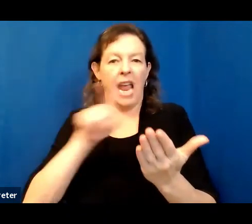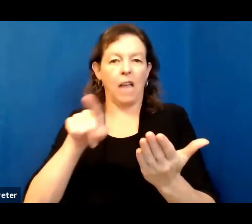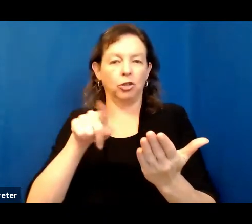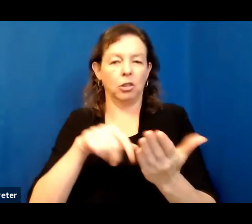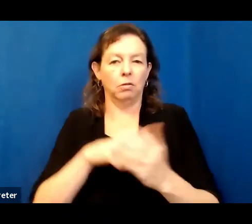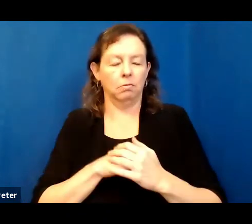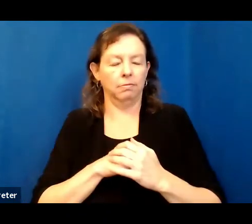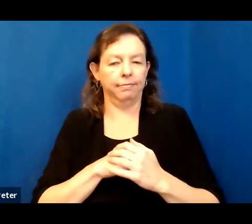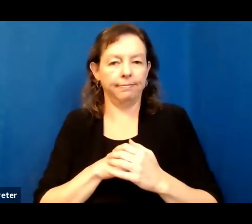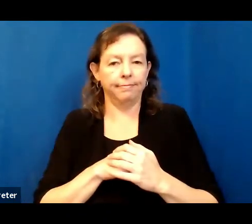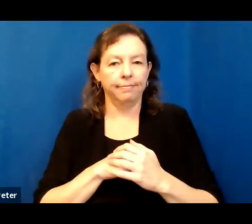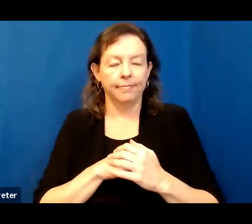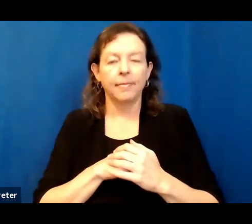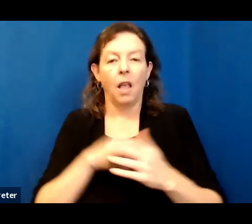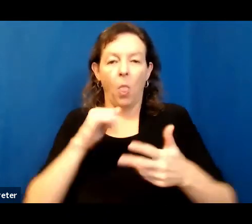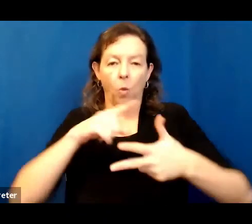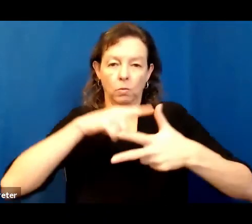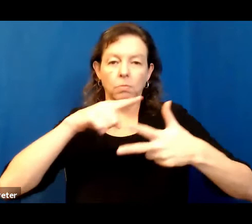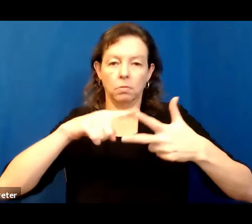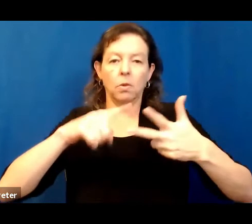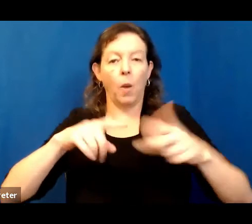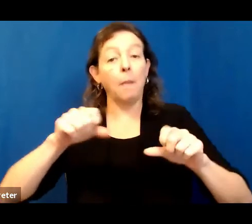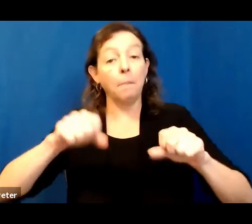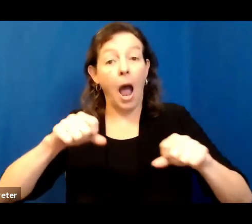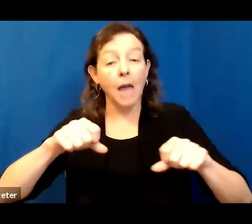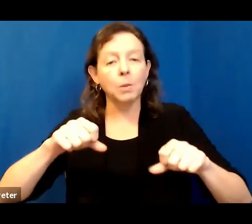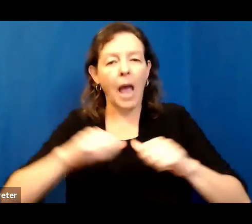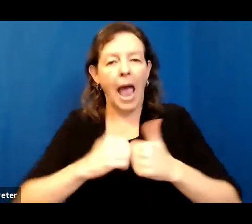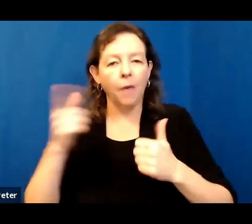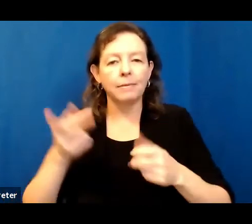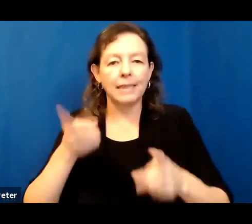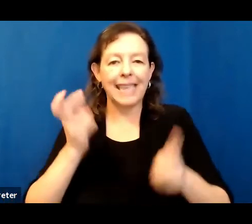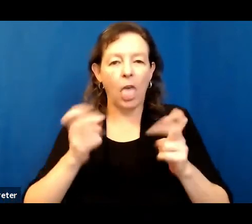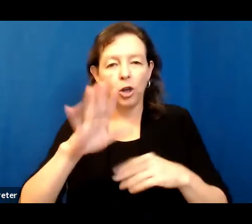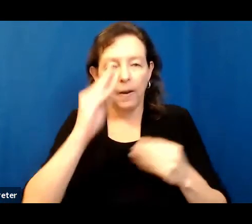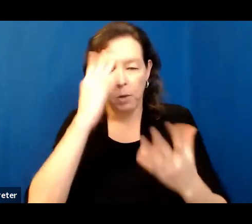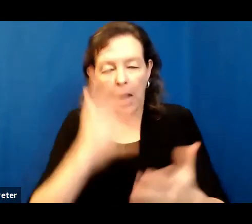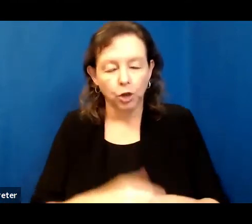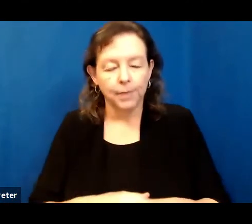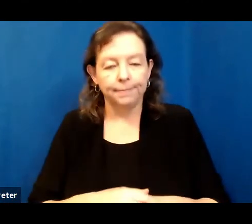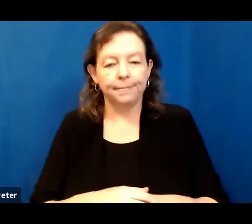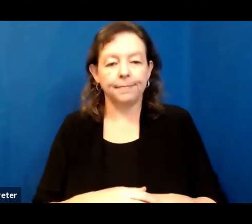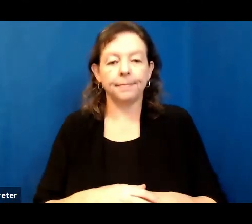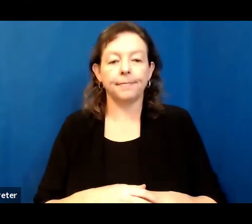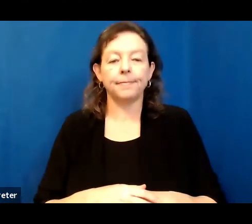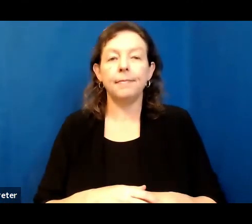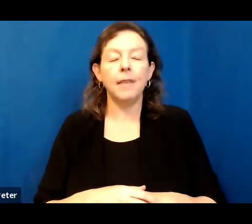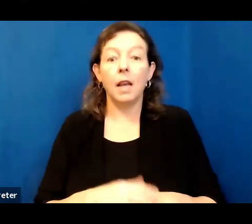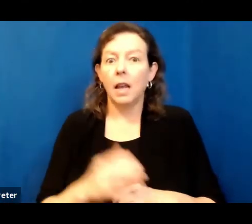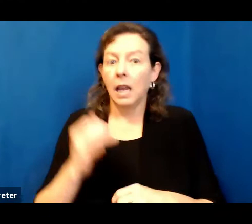So those are three, three ways to know how they steal it. Now, what do they do with this information